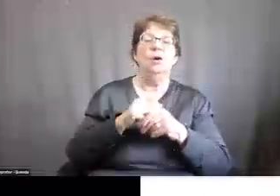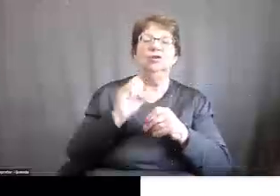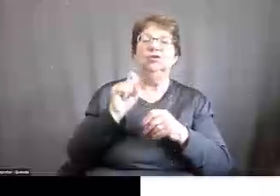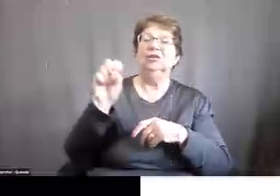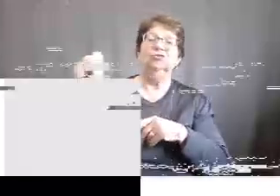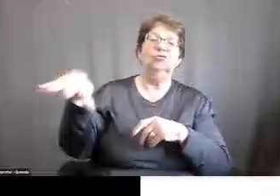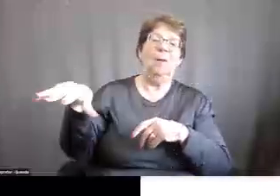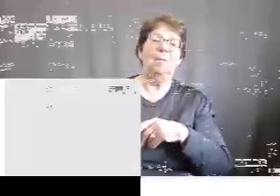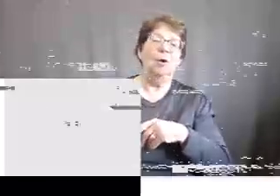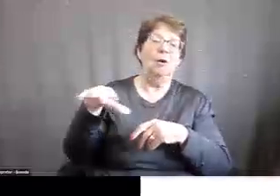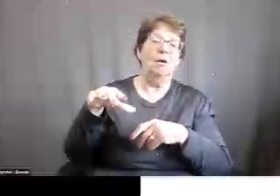Boardroom: Or…